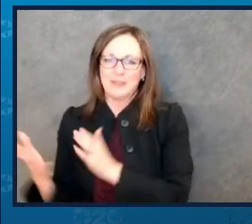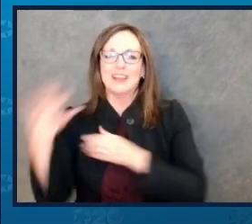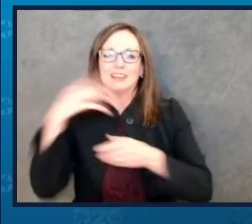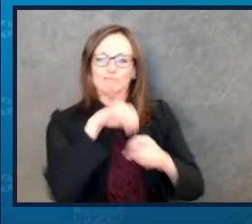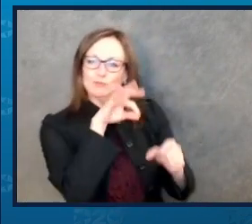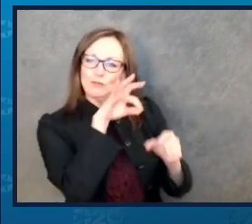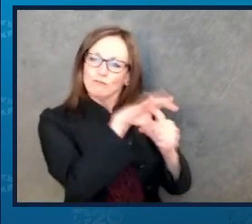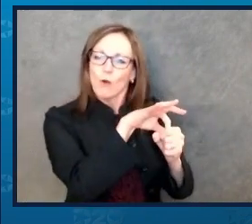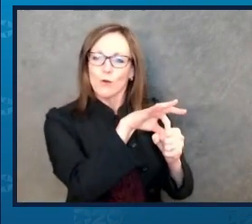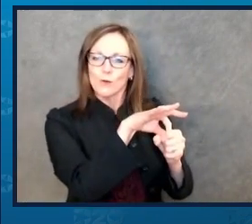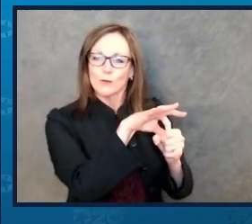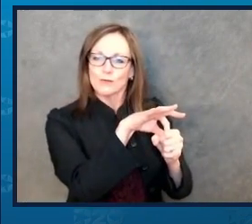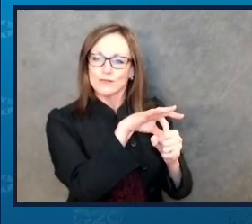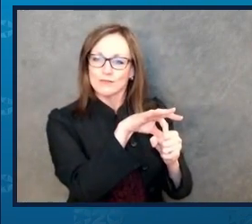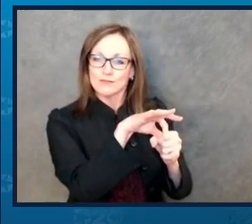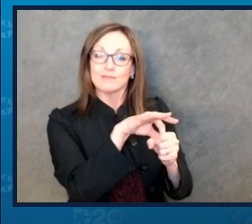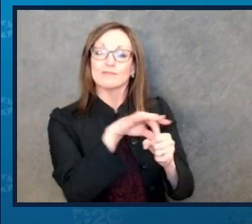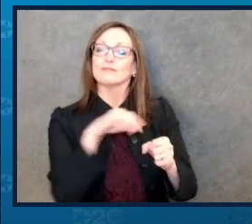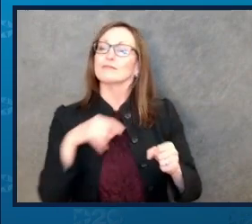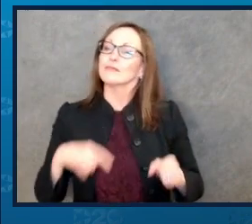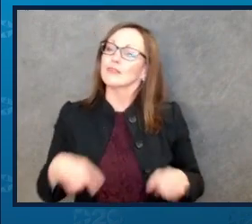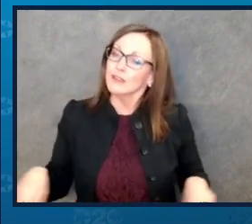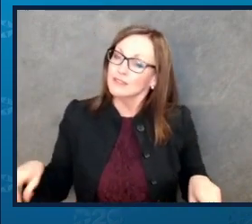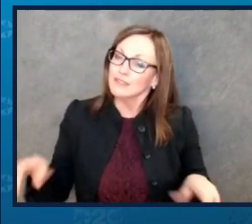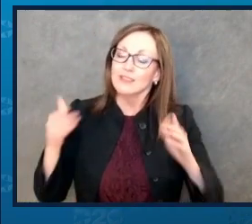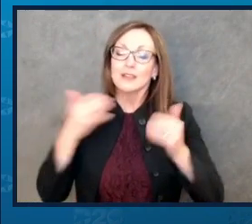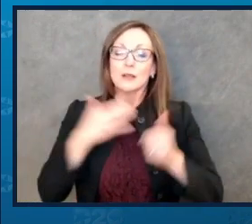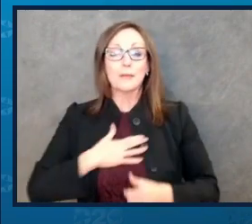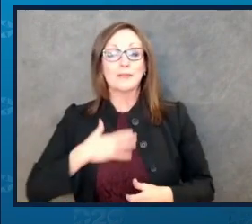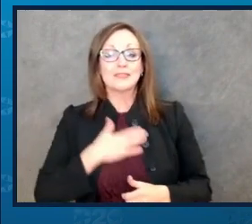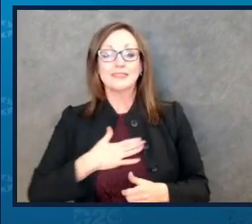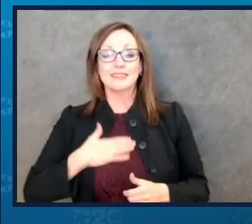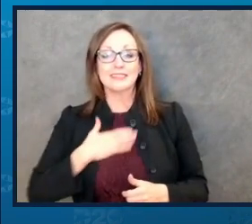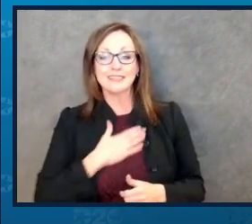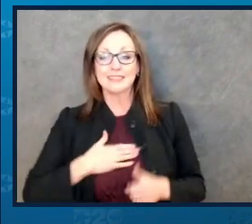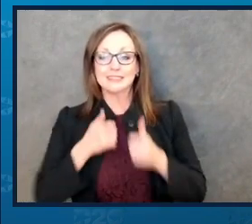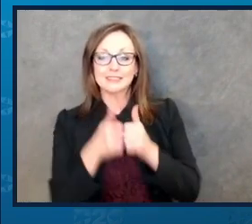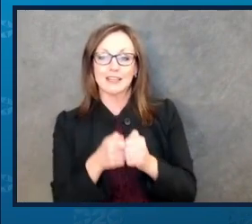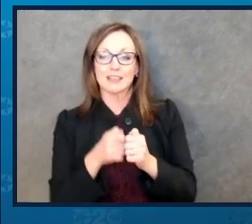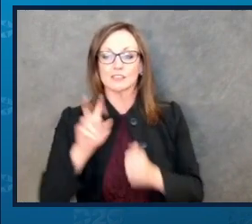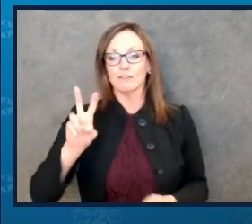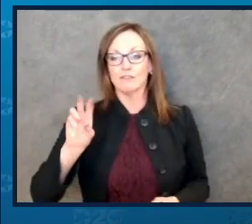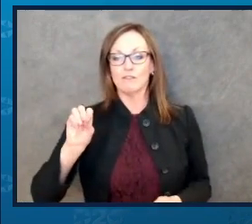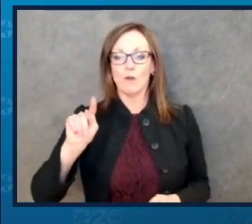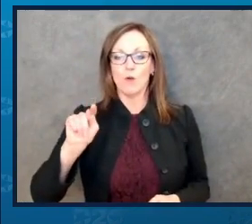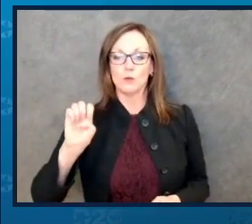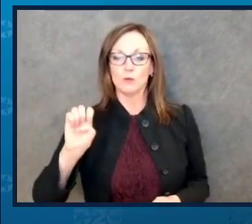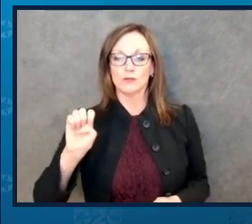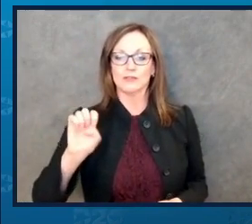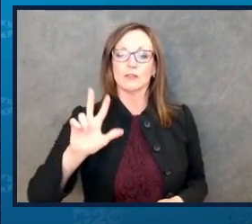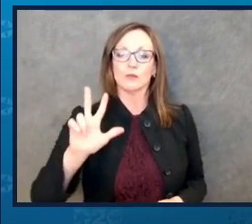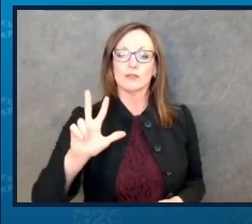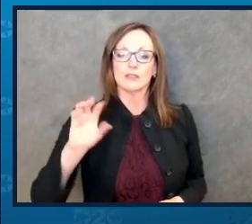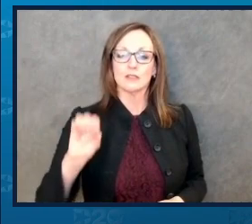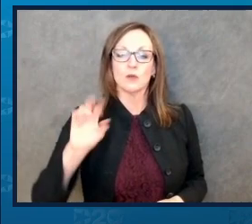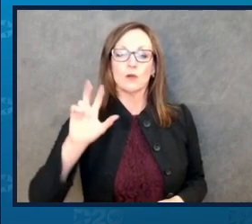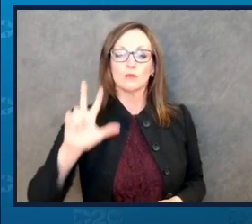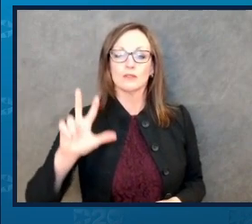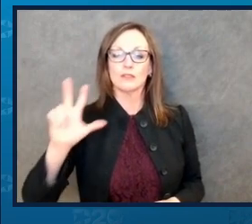YOU TEXT "VOTE" TO 30330, WE'LL HELP